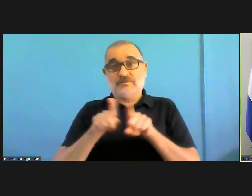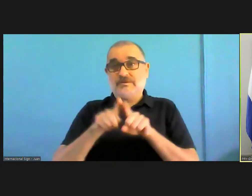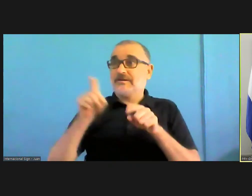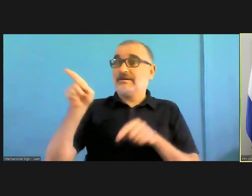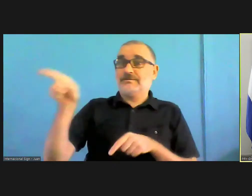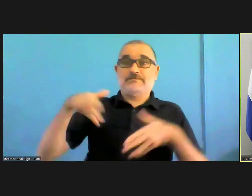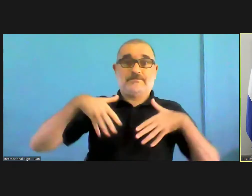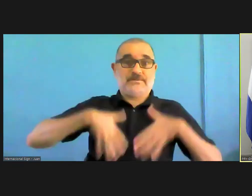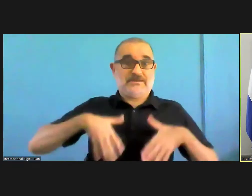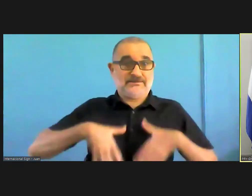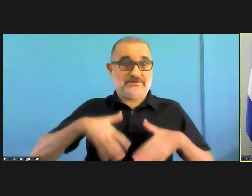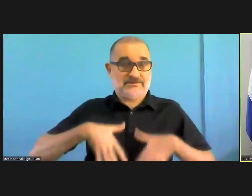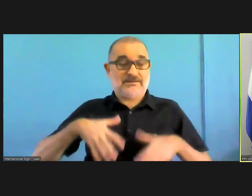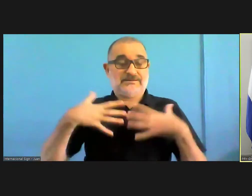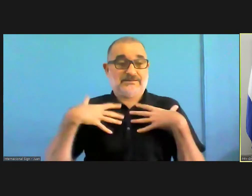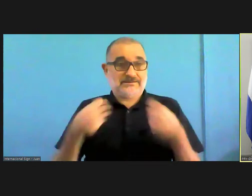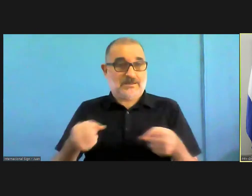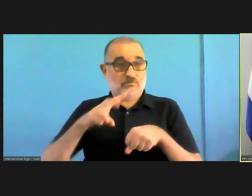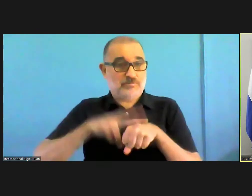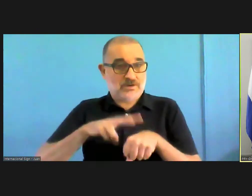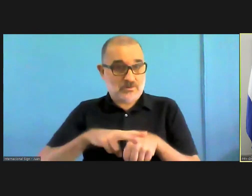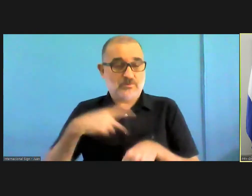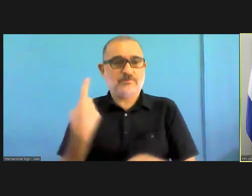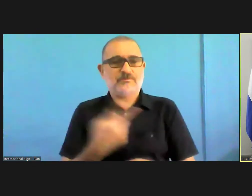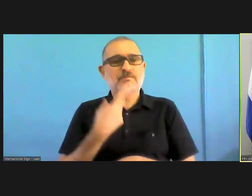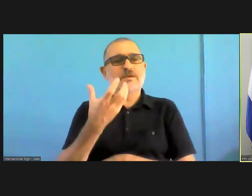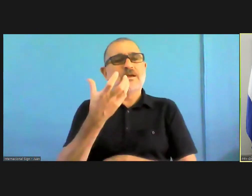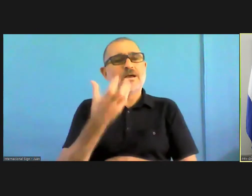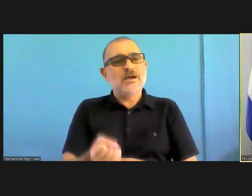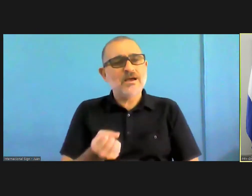can exchange knowledge and experiences with others.